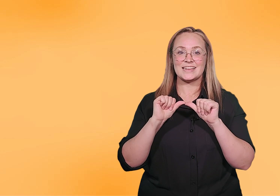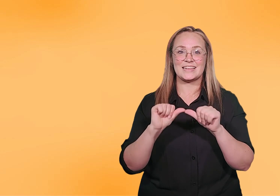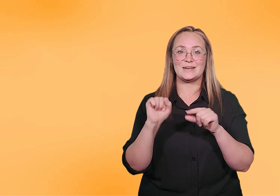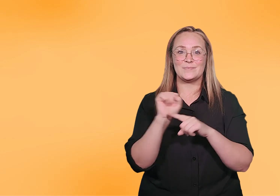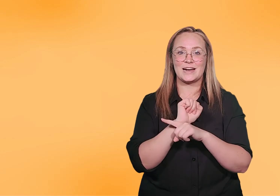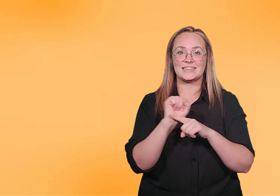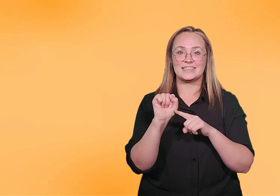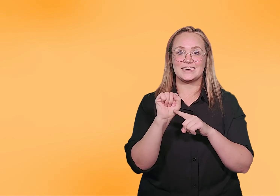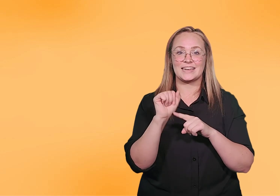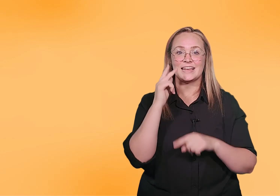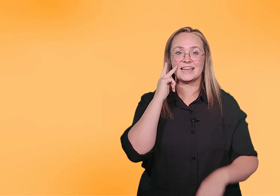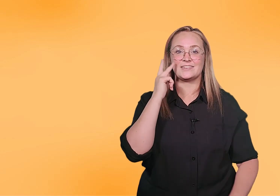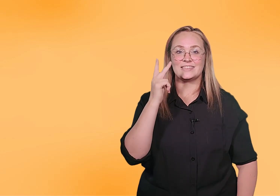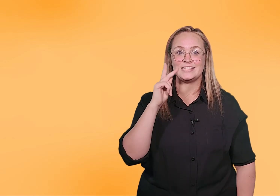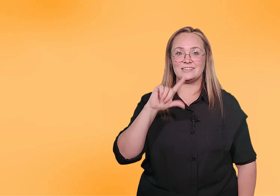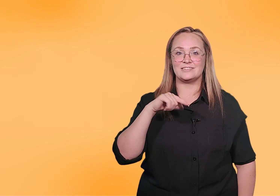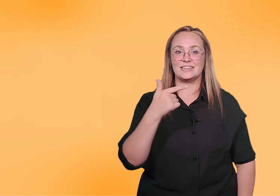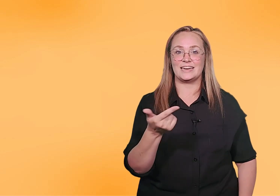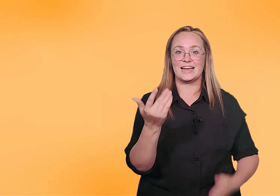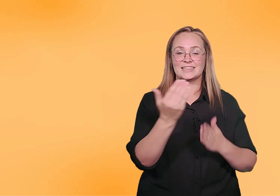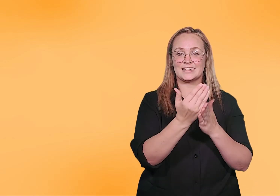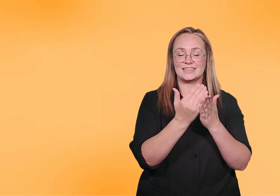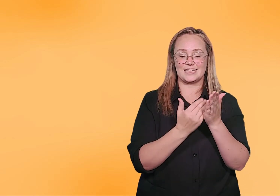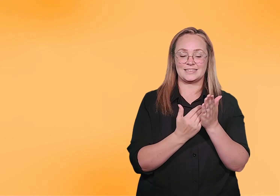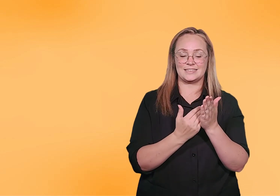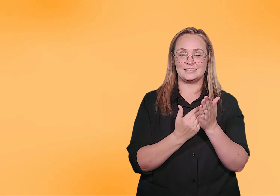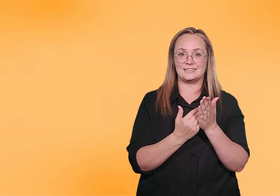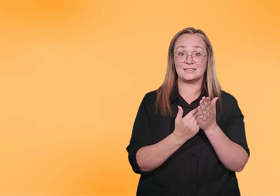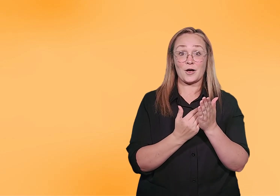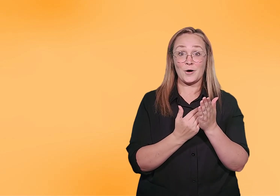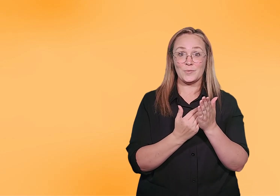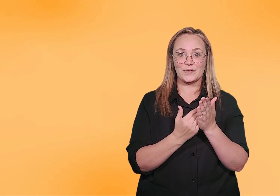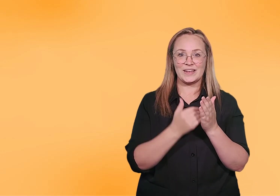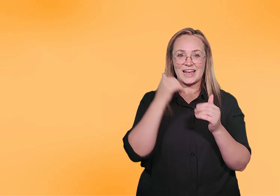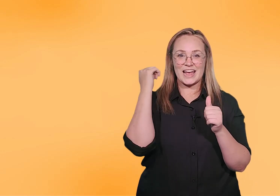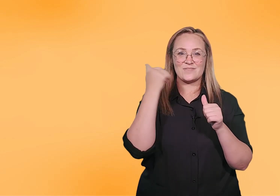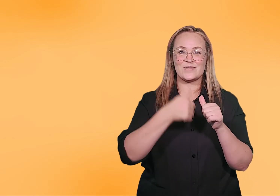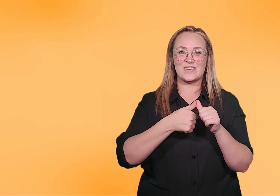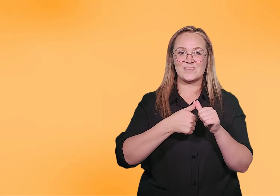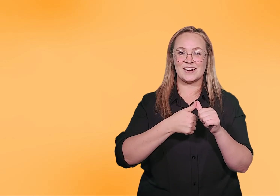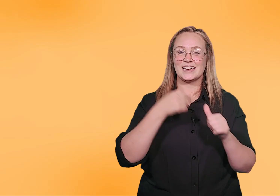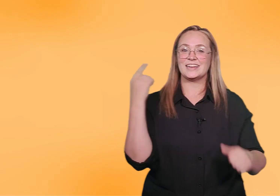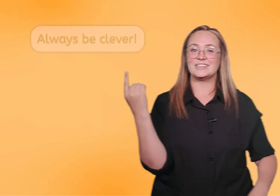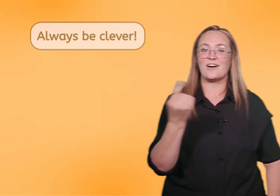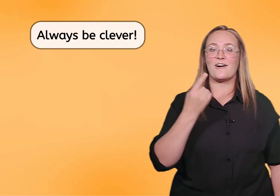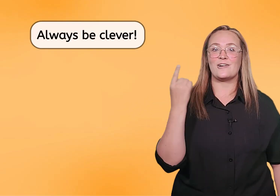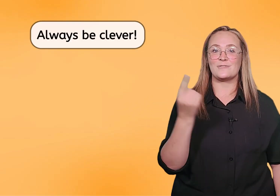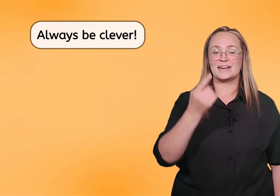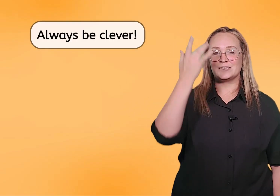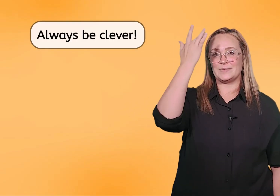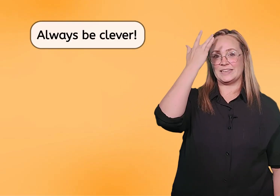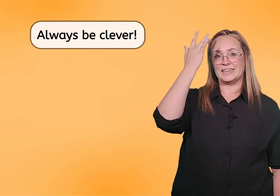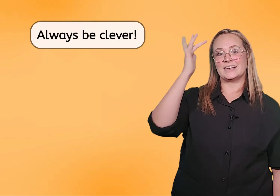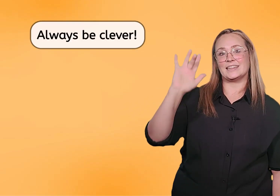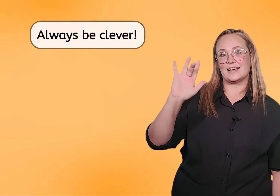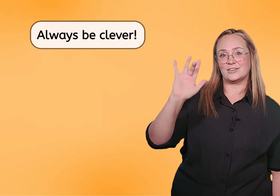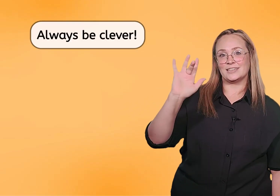keep practicing, and I'll see you in the next lesson. Oh, and remember to always be clever.